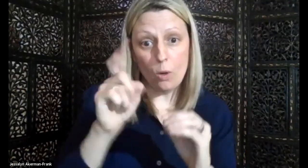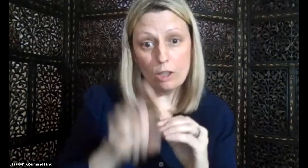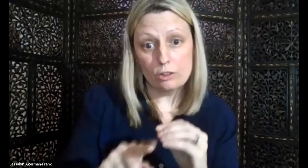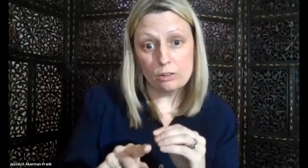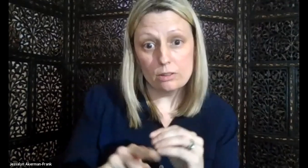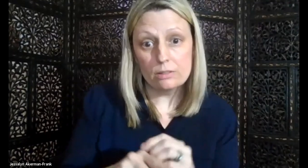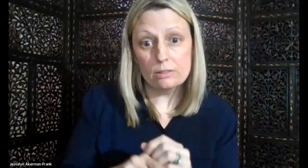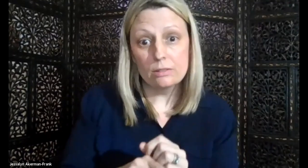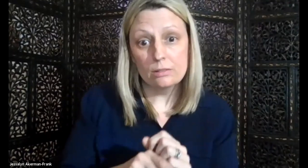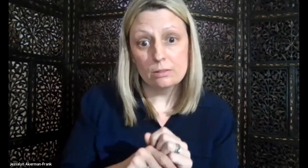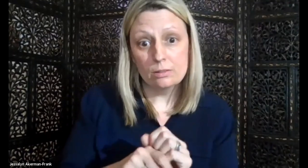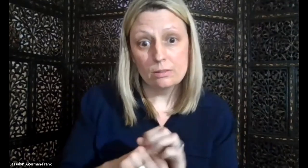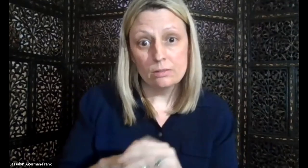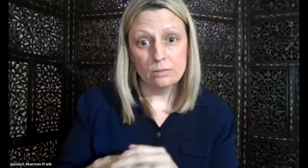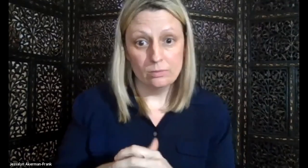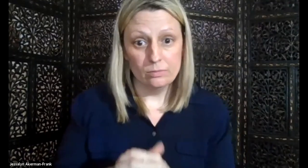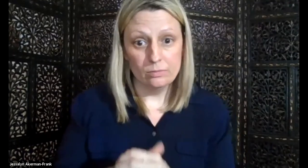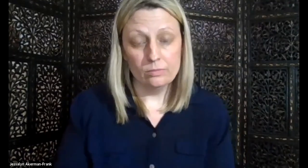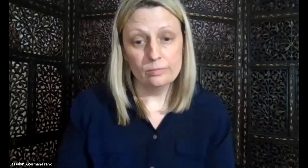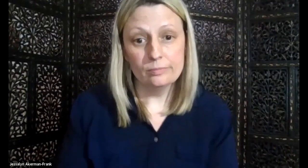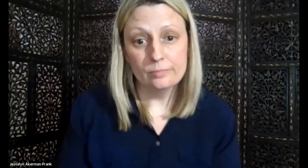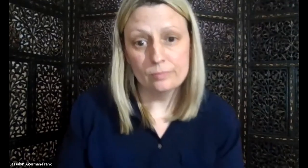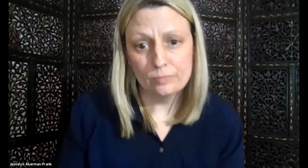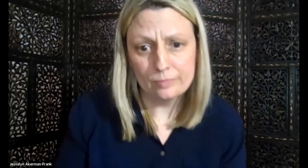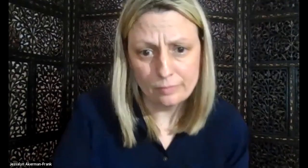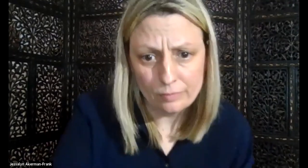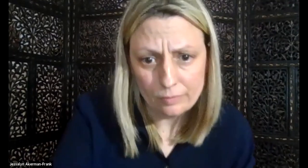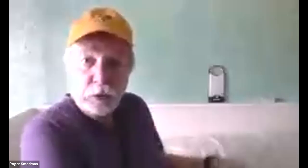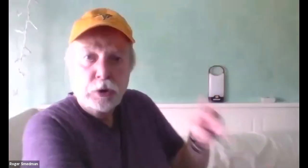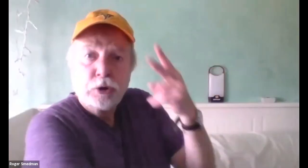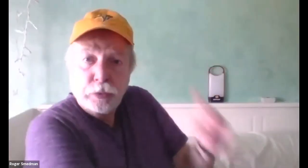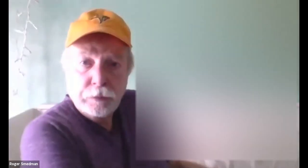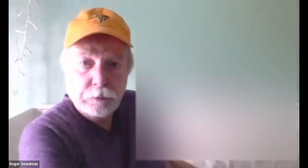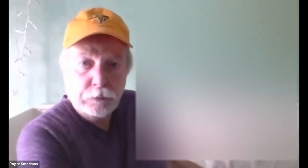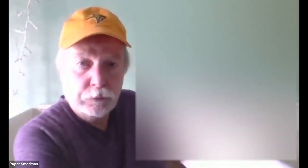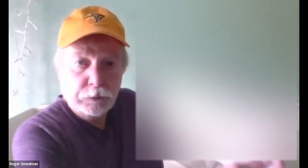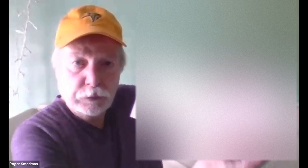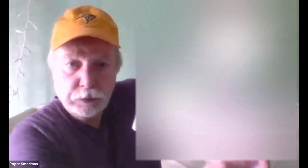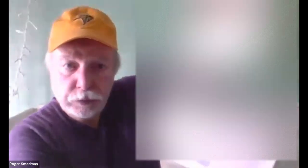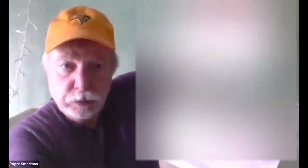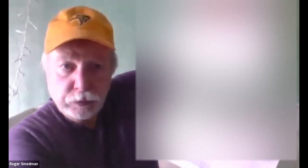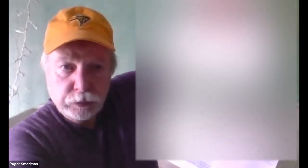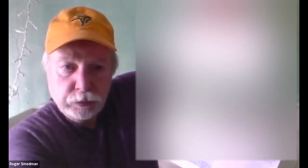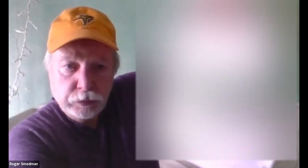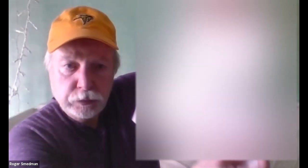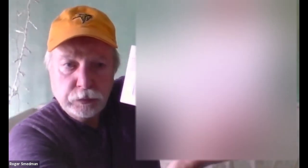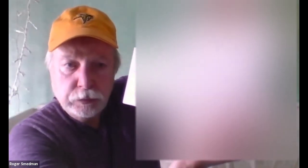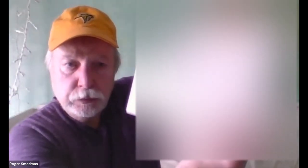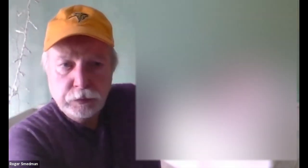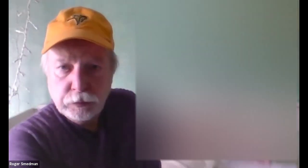Contractors, do you have anything to add?